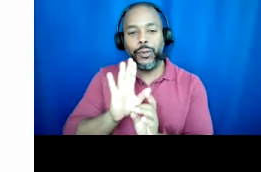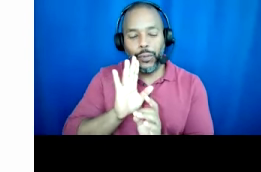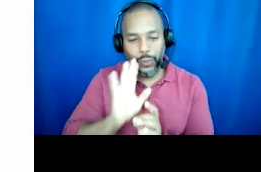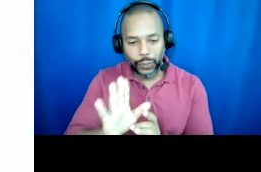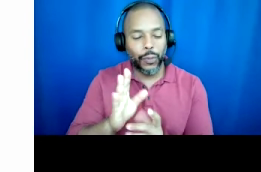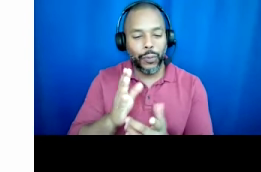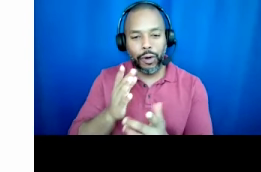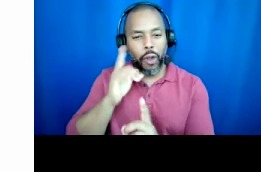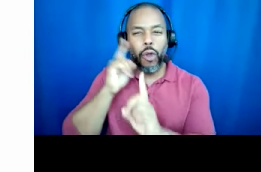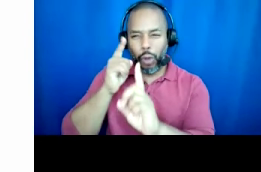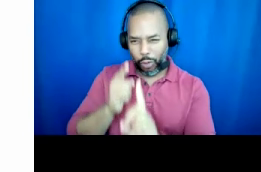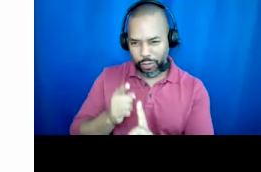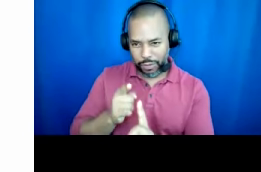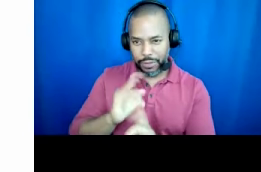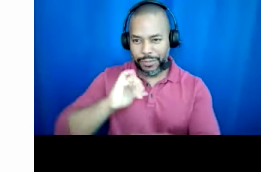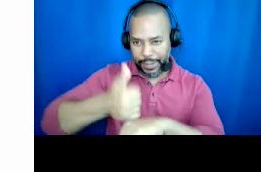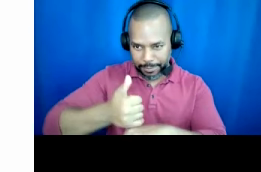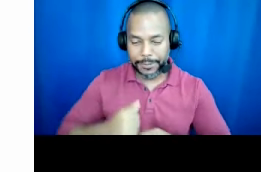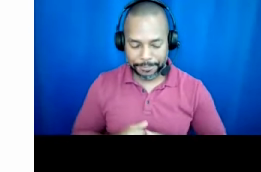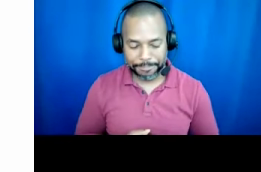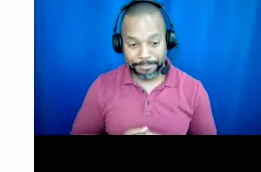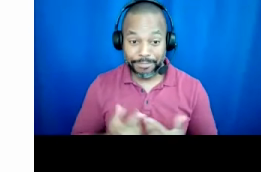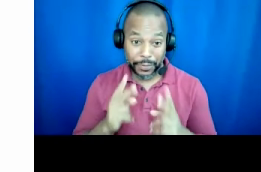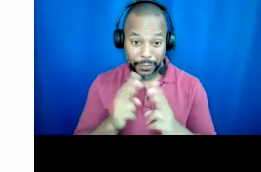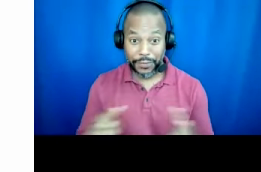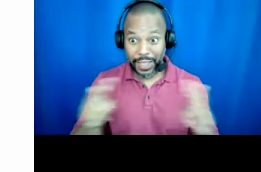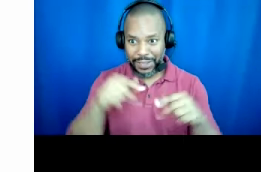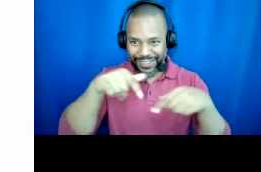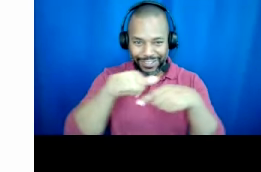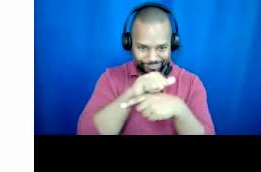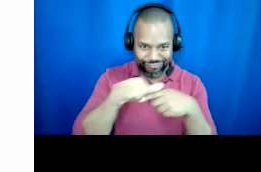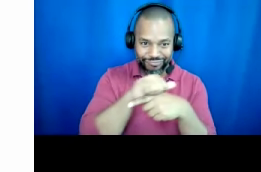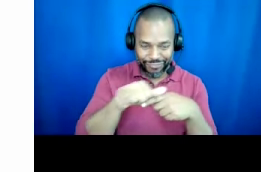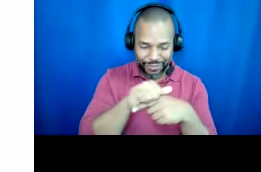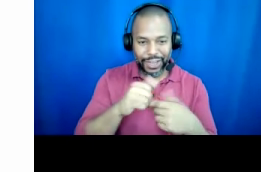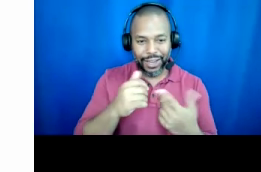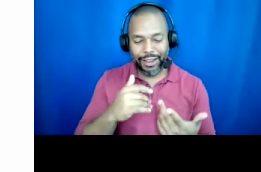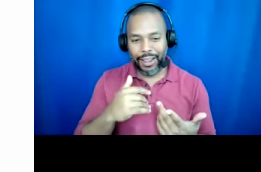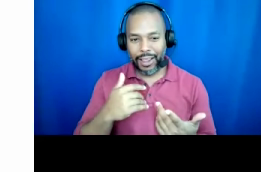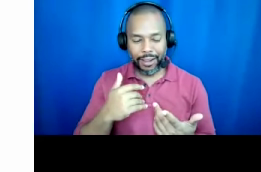And so the value of this training is really intended to get at helping us